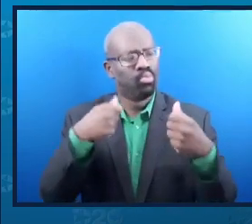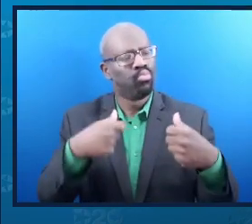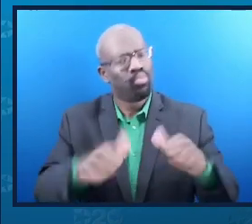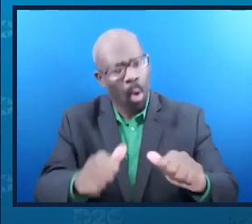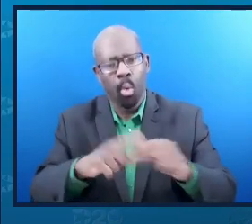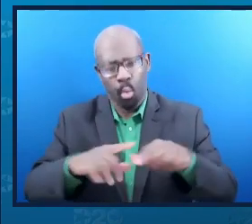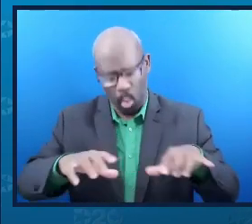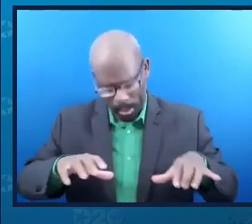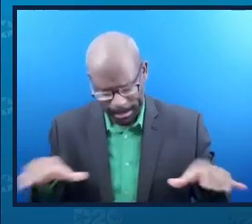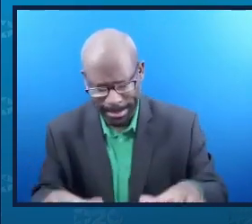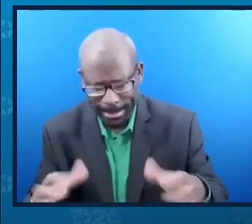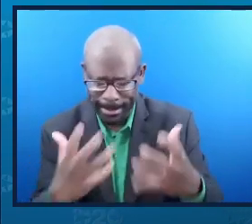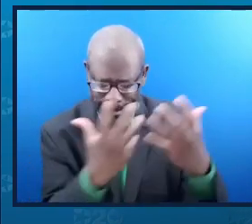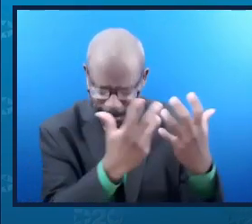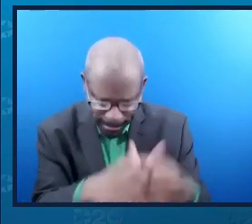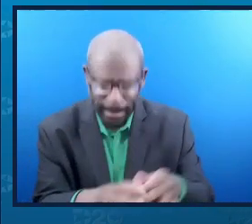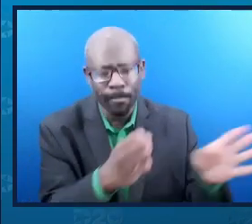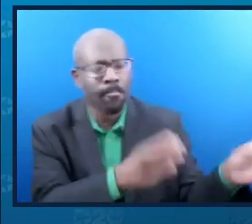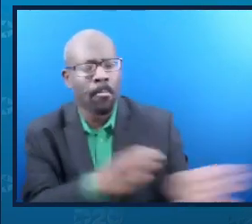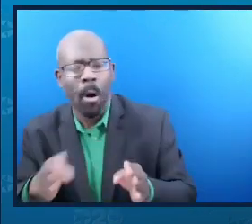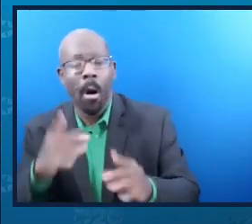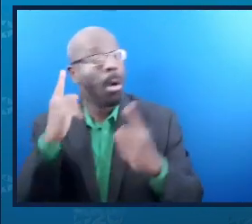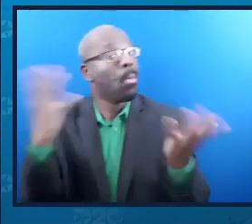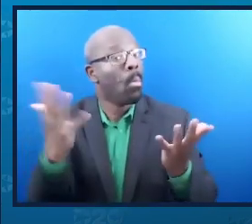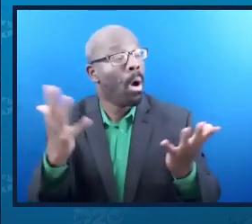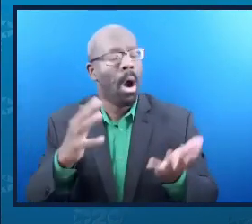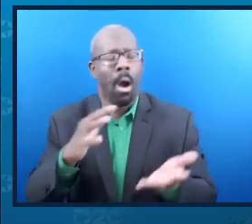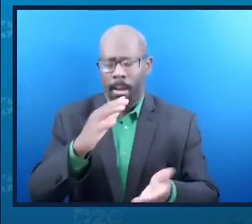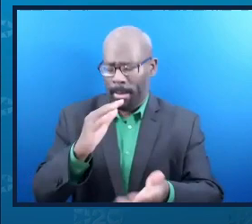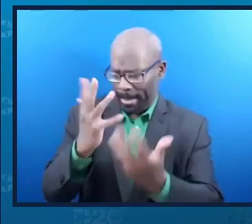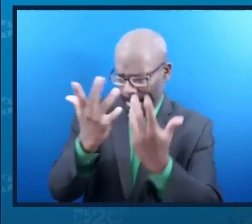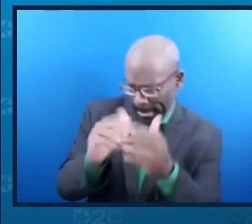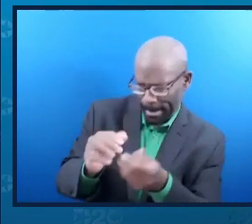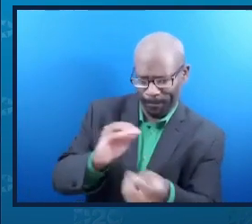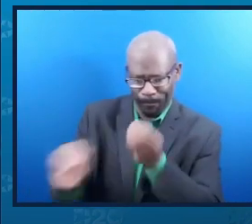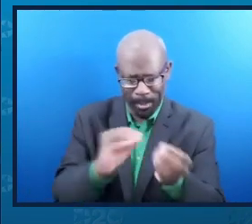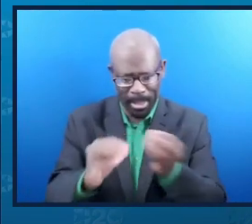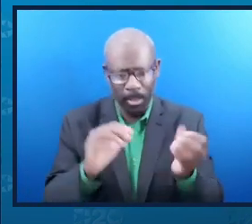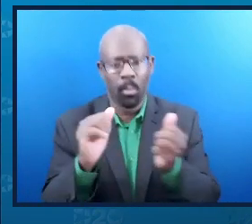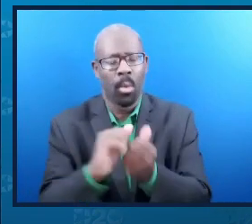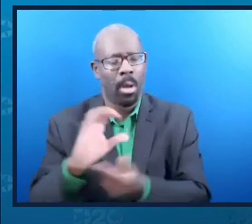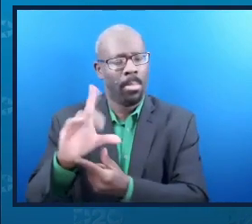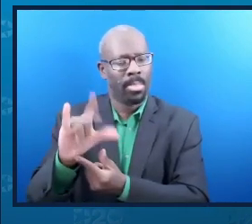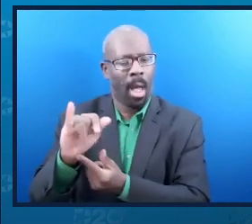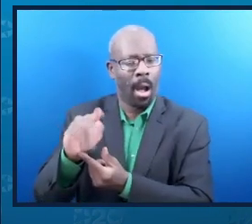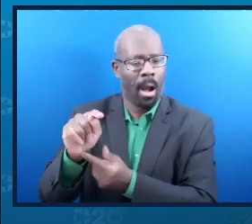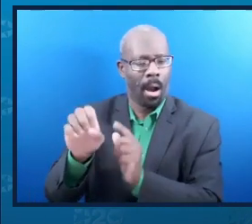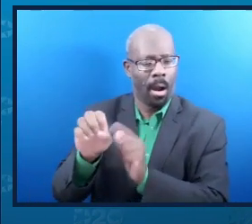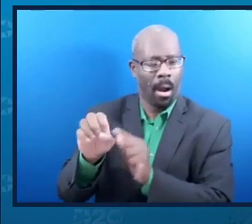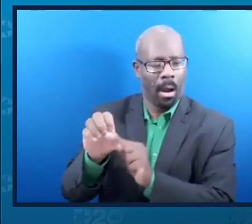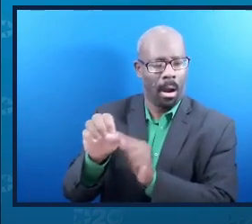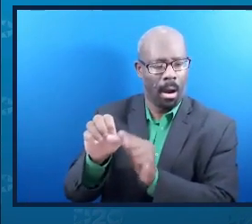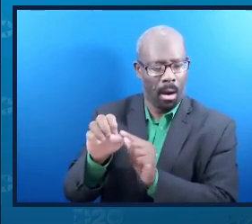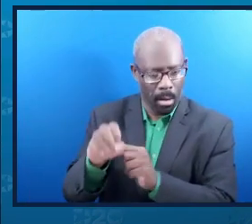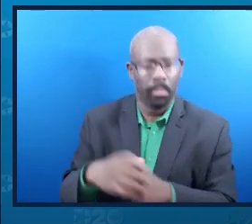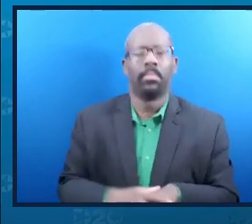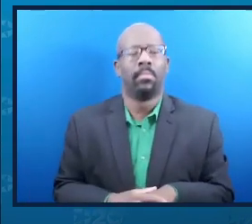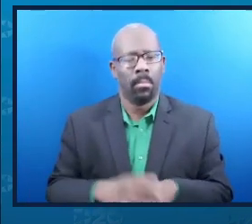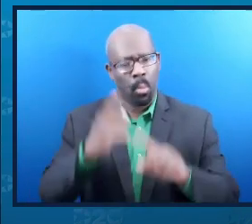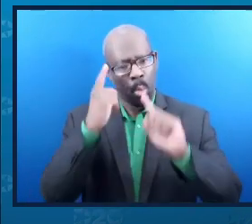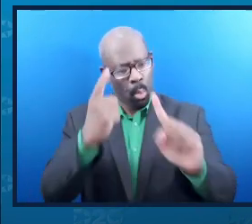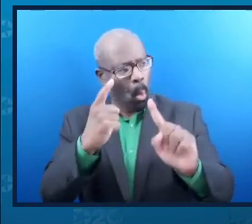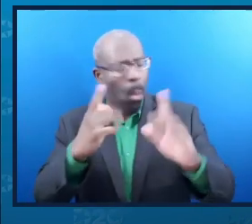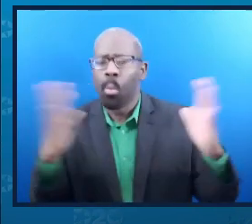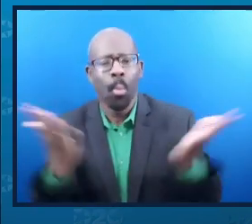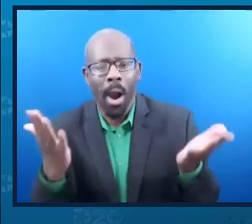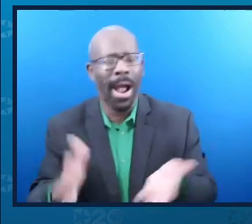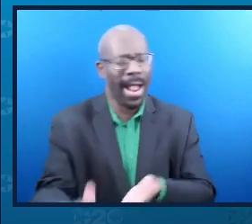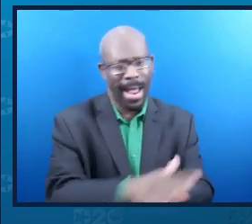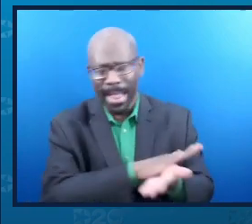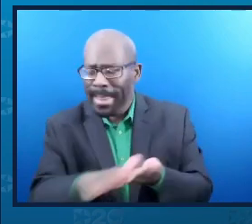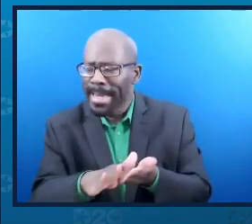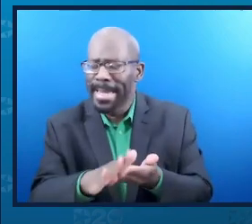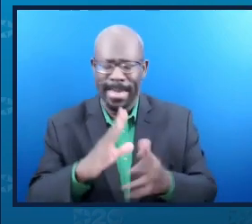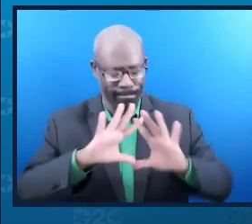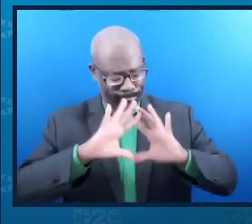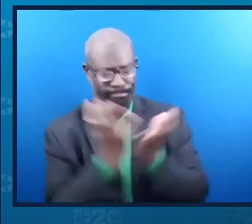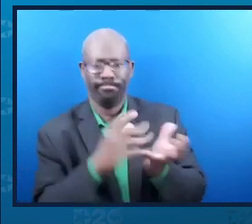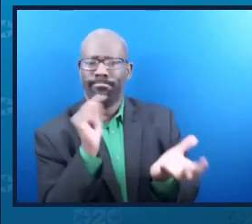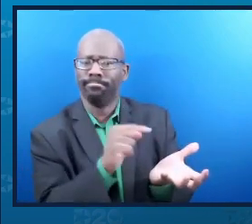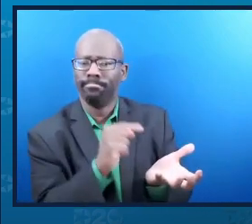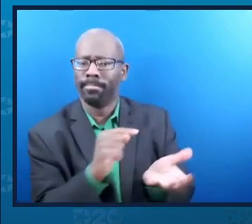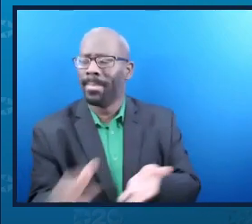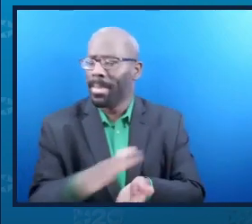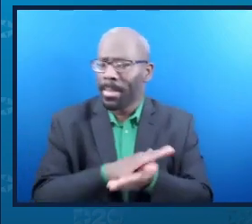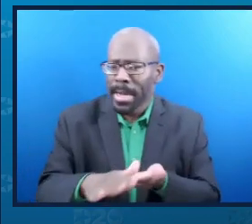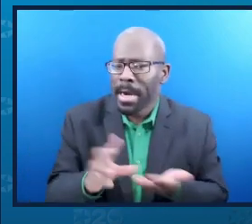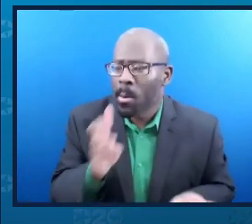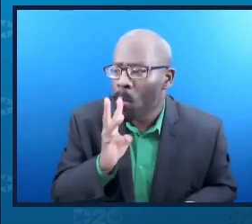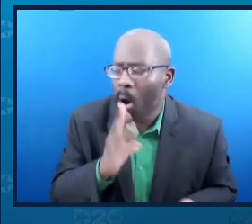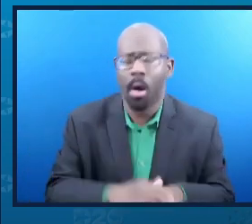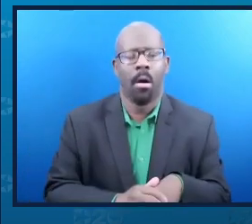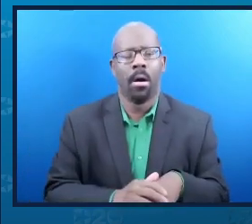ACTIVISTS AND ACTIVISTS PUTTING